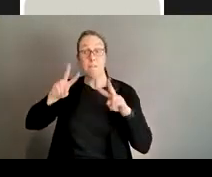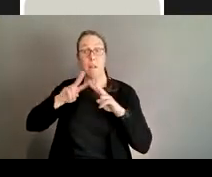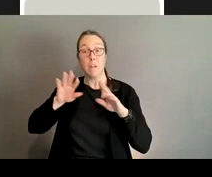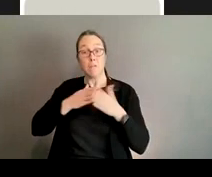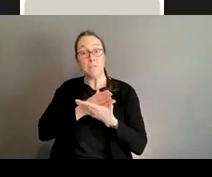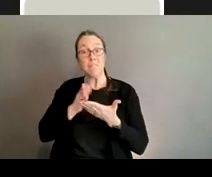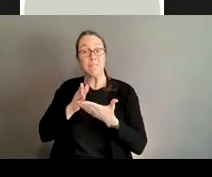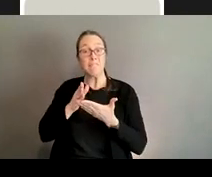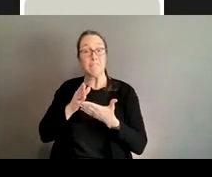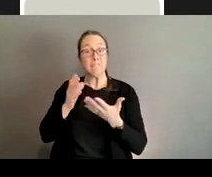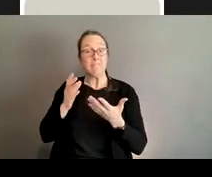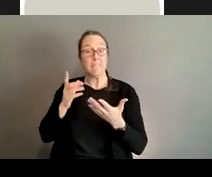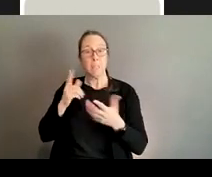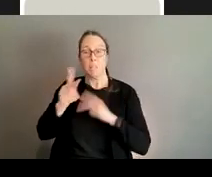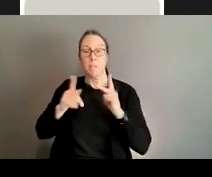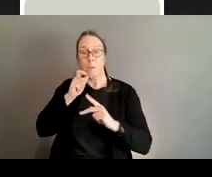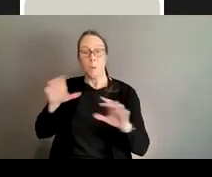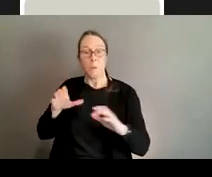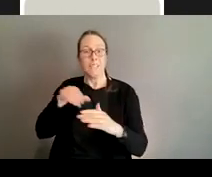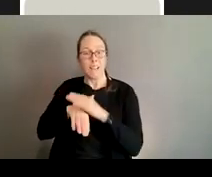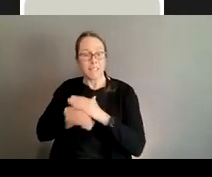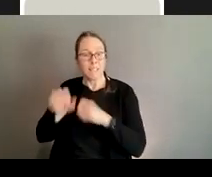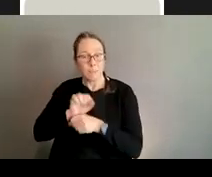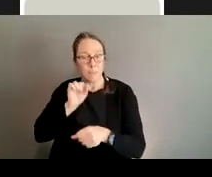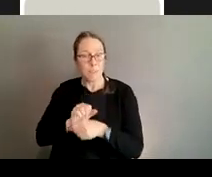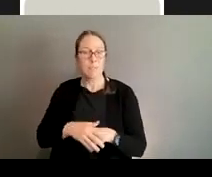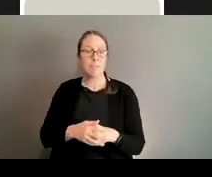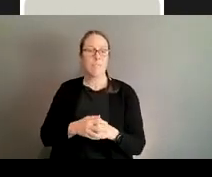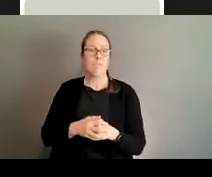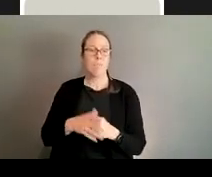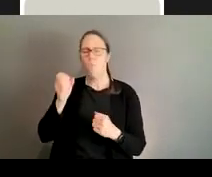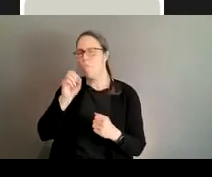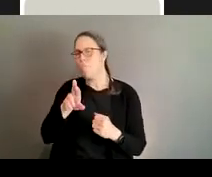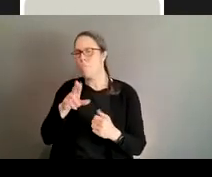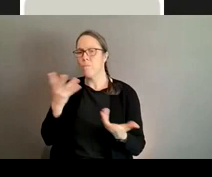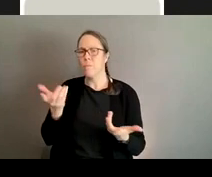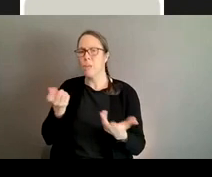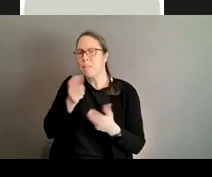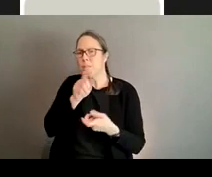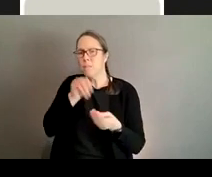of people who do access work and institutions. Or is it a little more specific? Maybe the